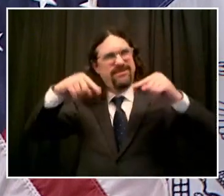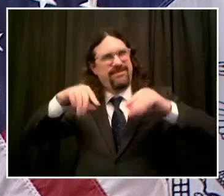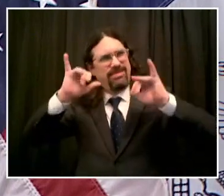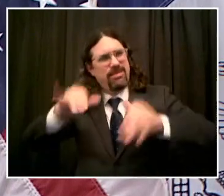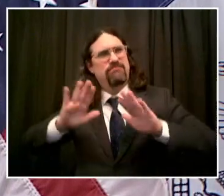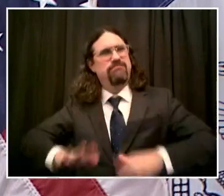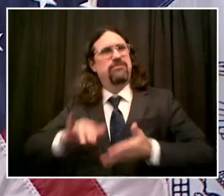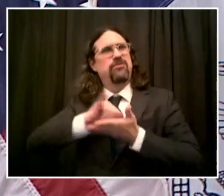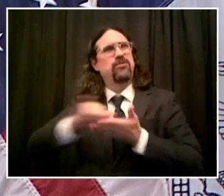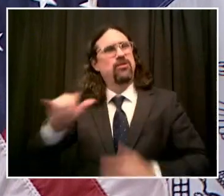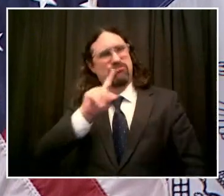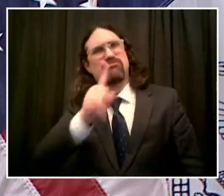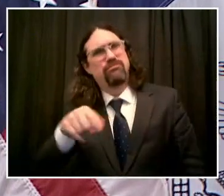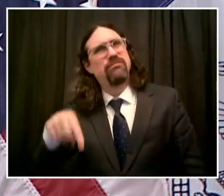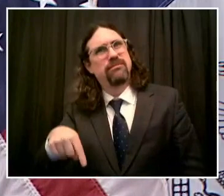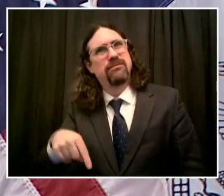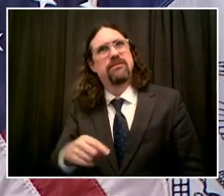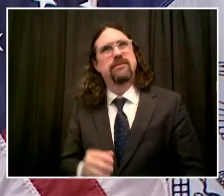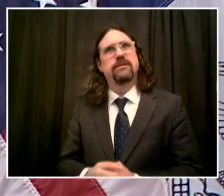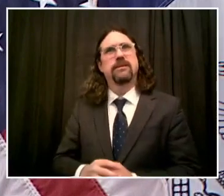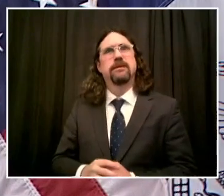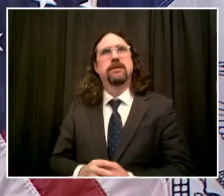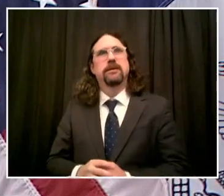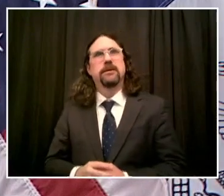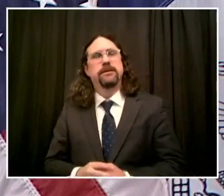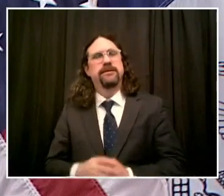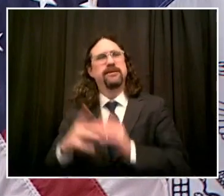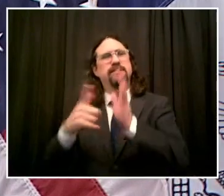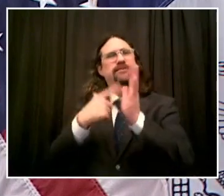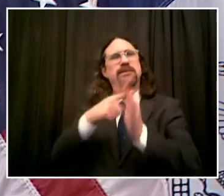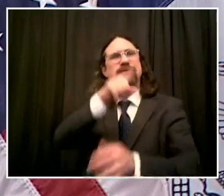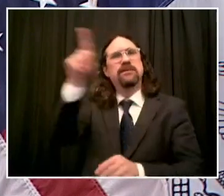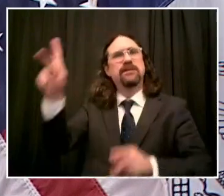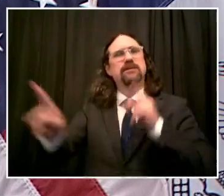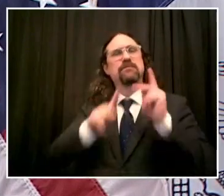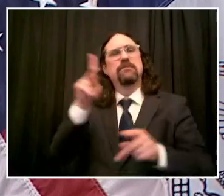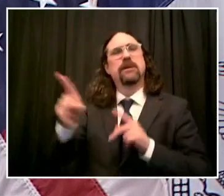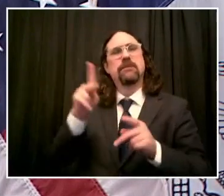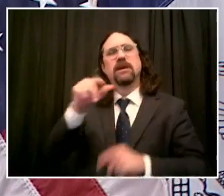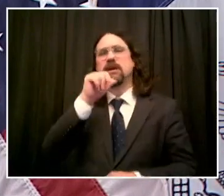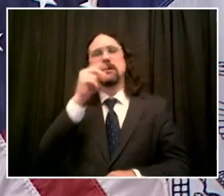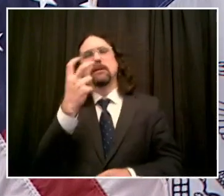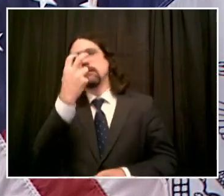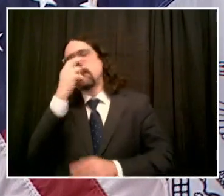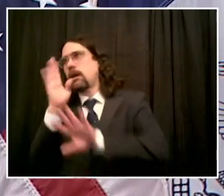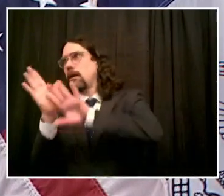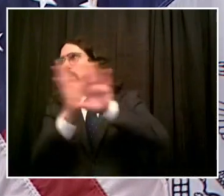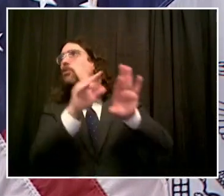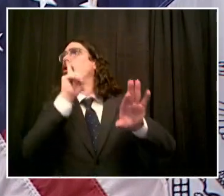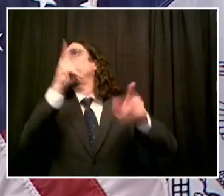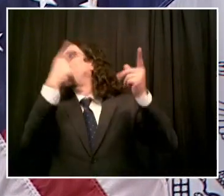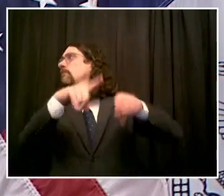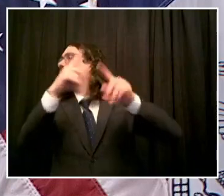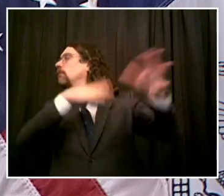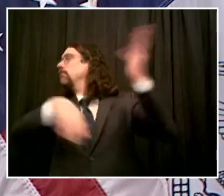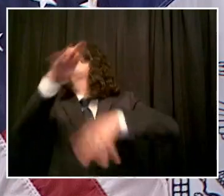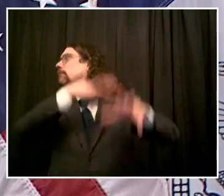ONE THING A LOT OF THE TIMES, BUT IT'S NOT THE WHOLE STORY. THE WHOLE STORY